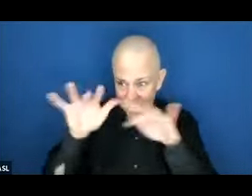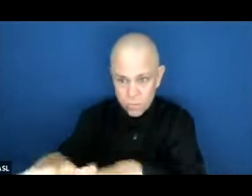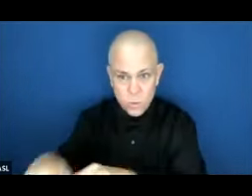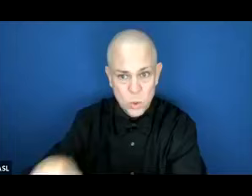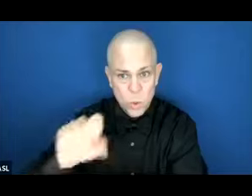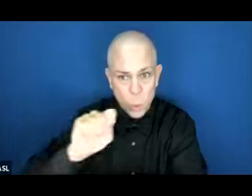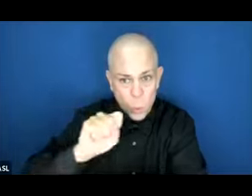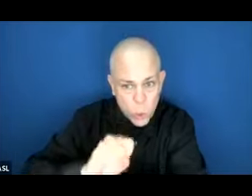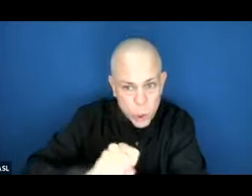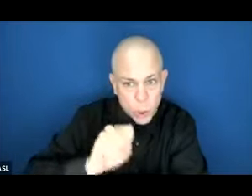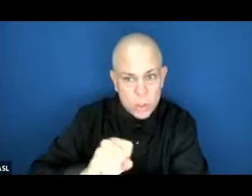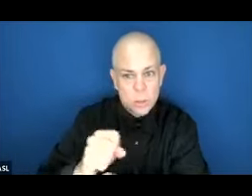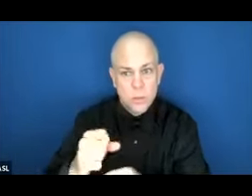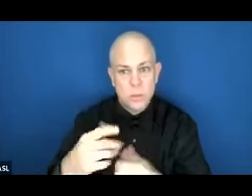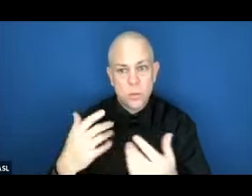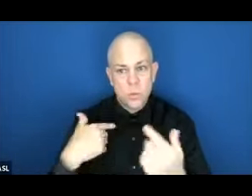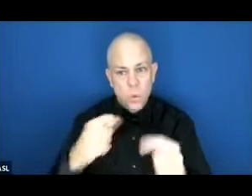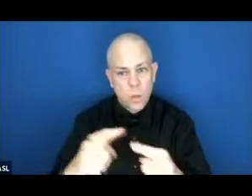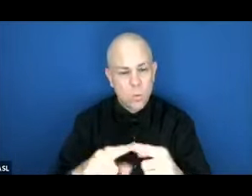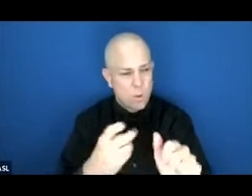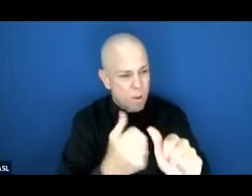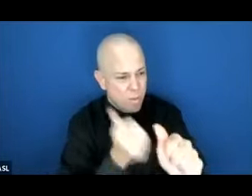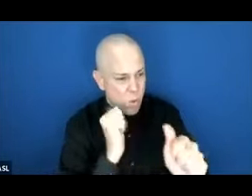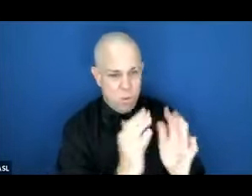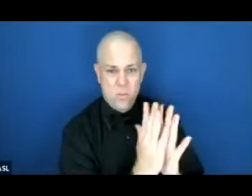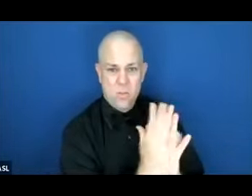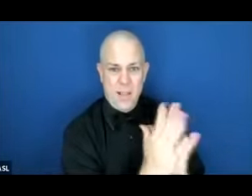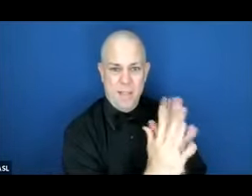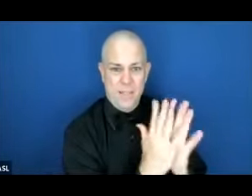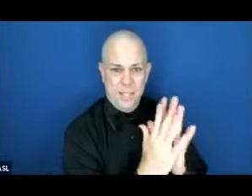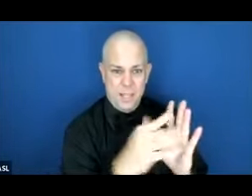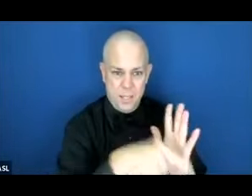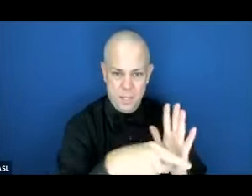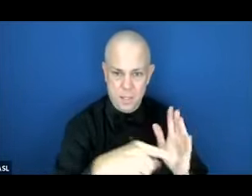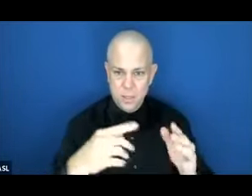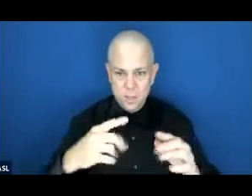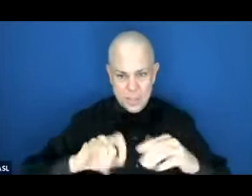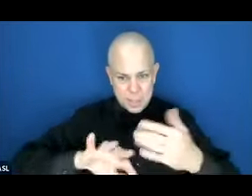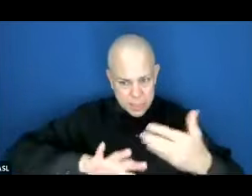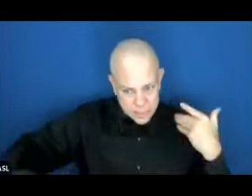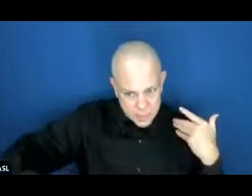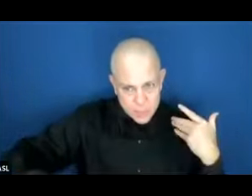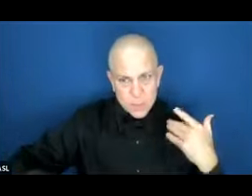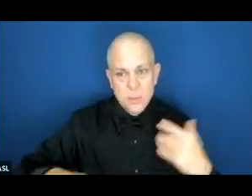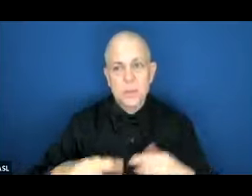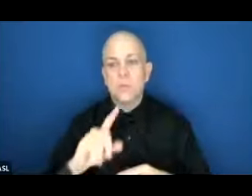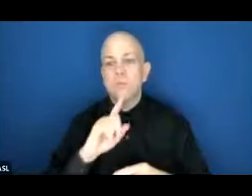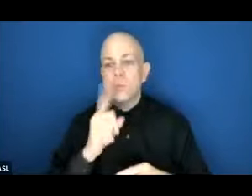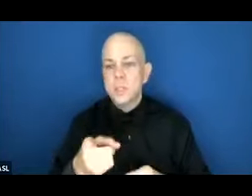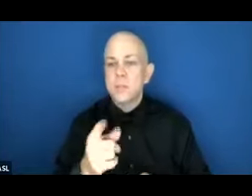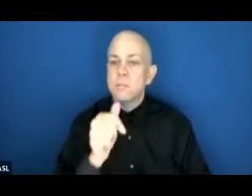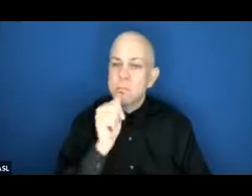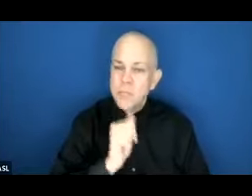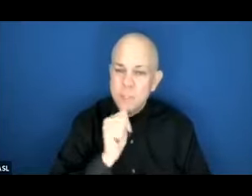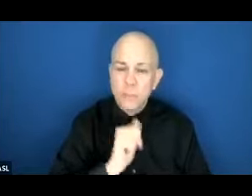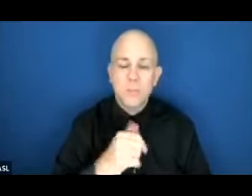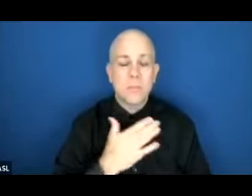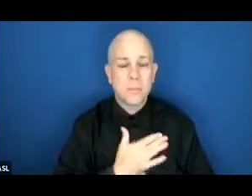a lot of good work being done really appreciate the patience we're um up in containment I believe we're at 20